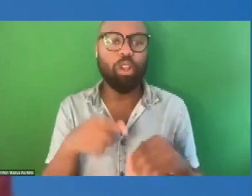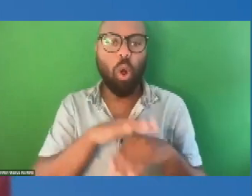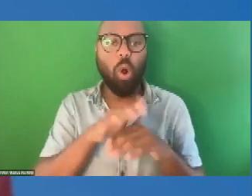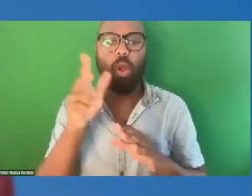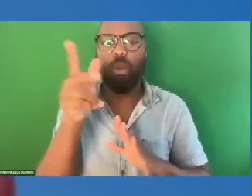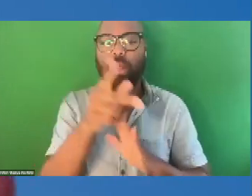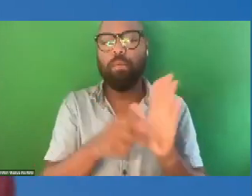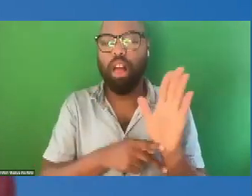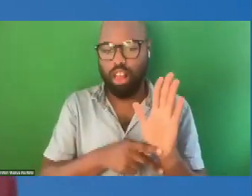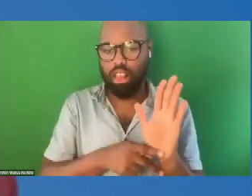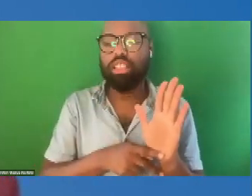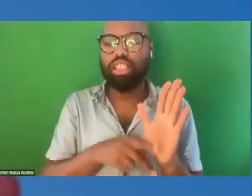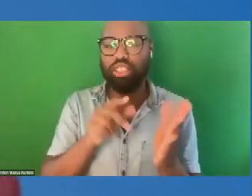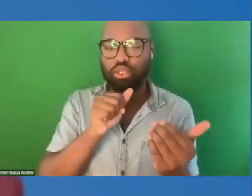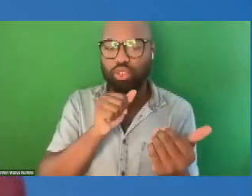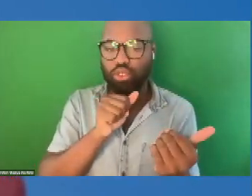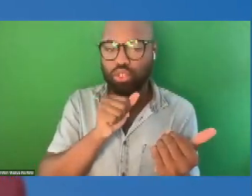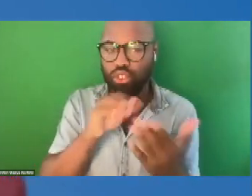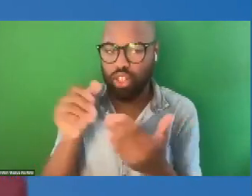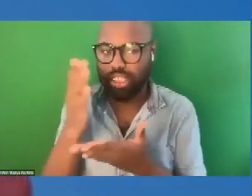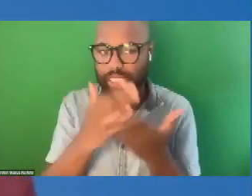to address some of the inequities